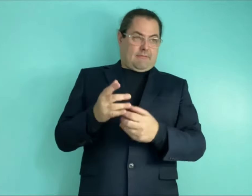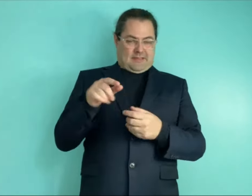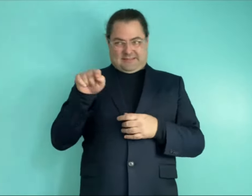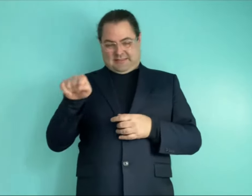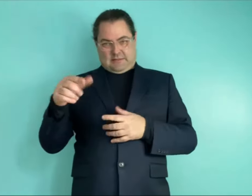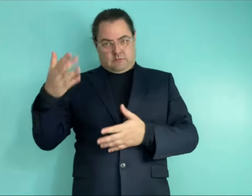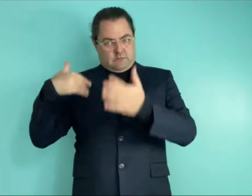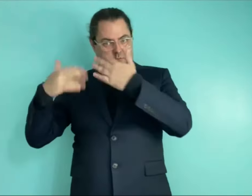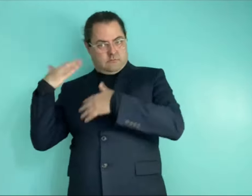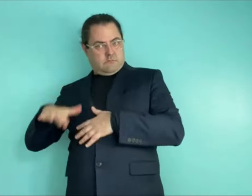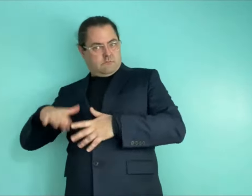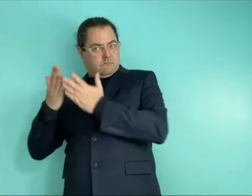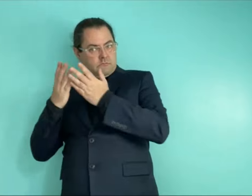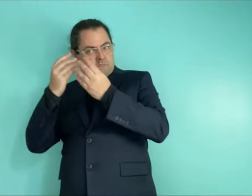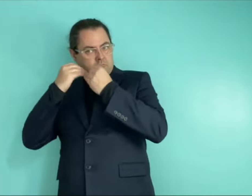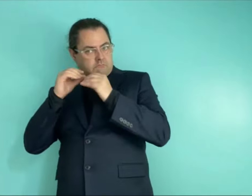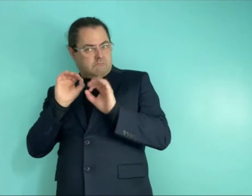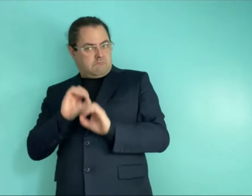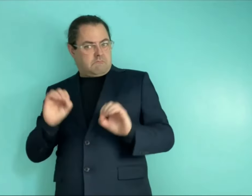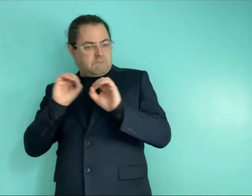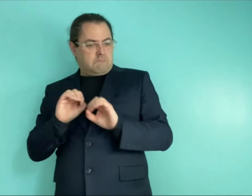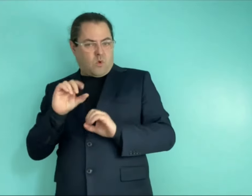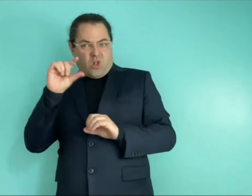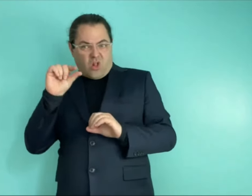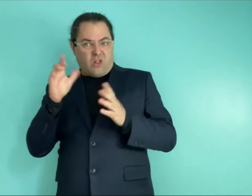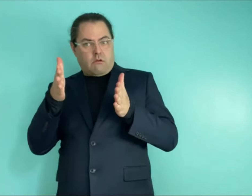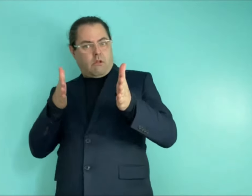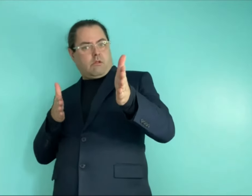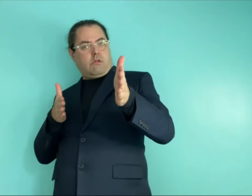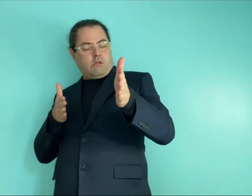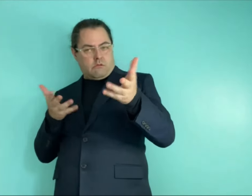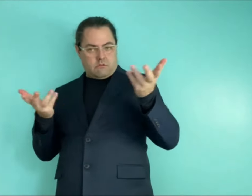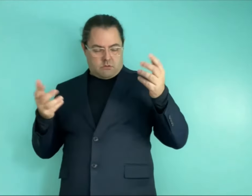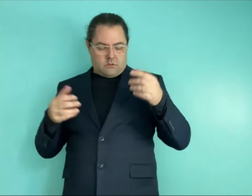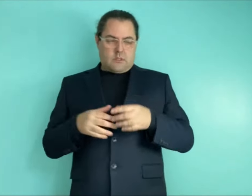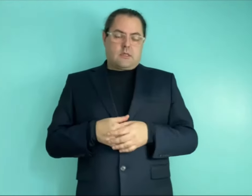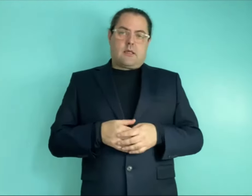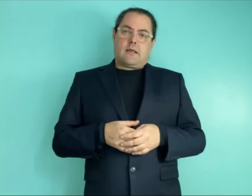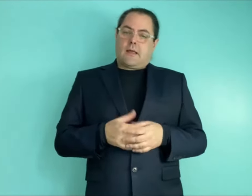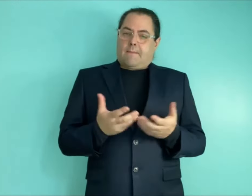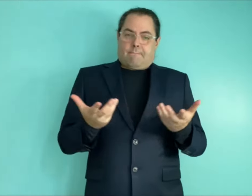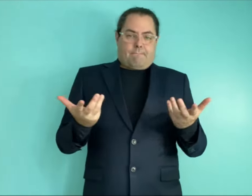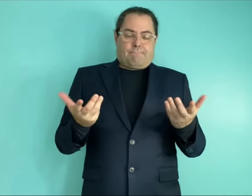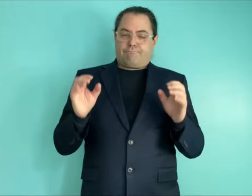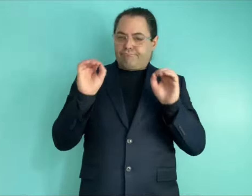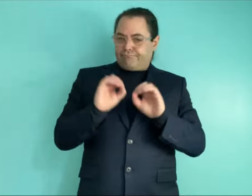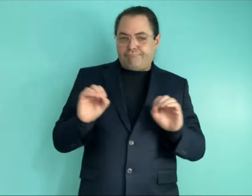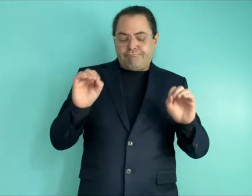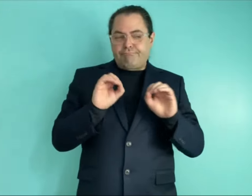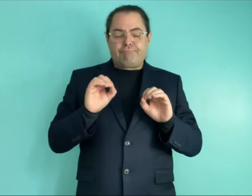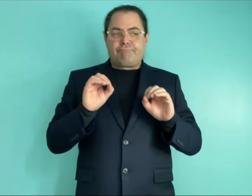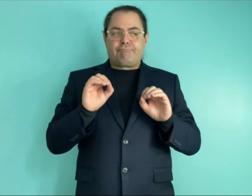in the continent. They pay they are not. 16:20:07 They are not a considered candidates